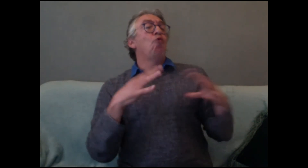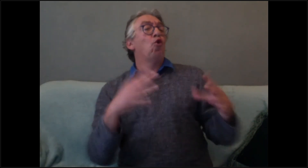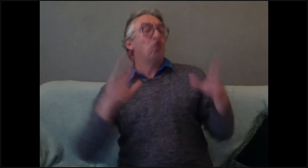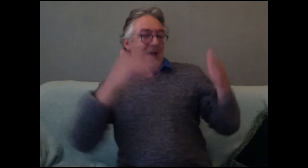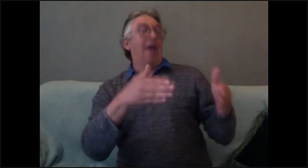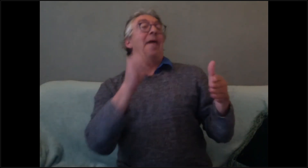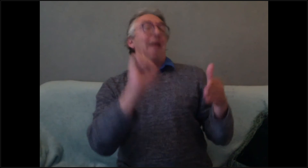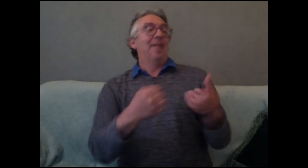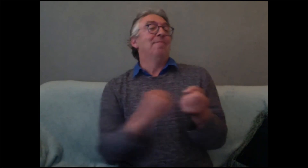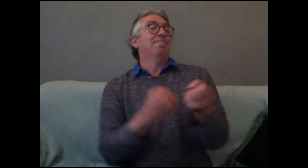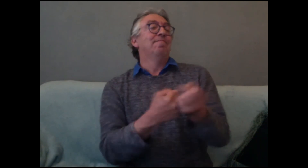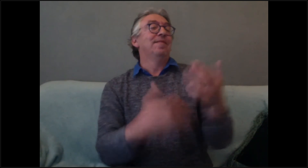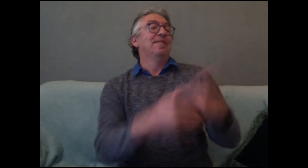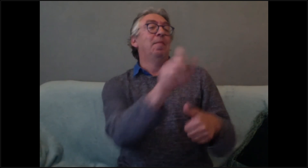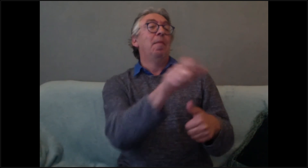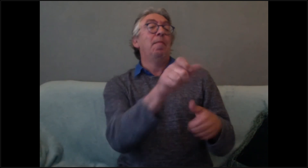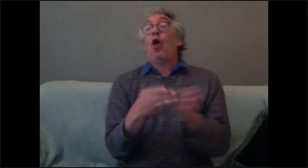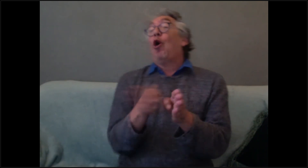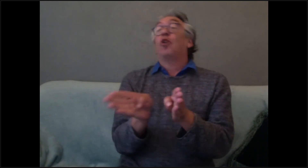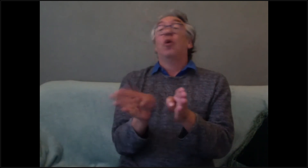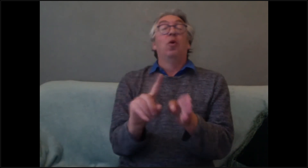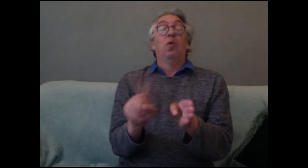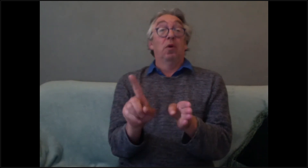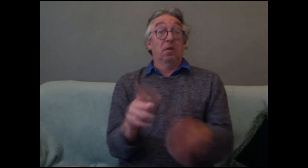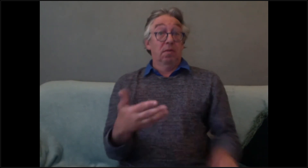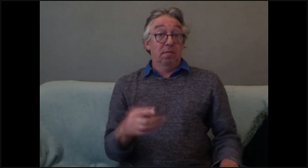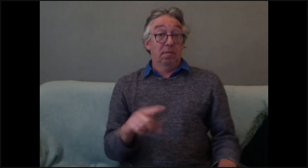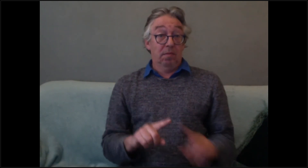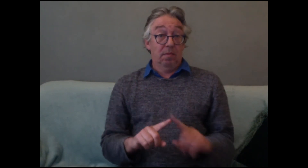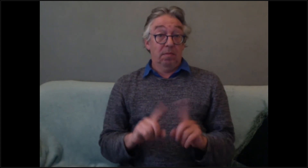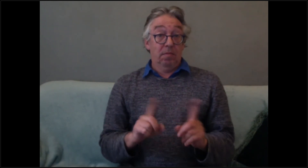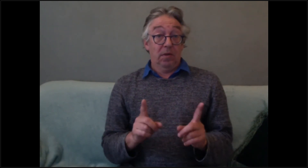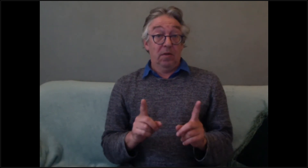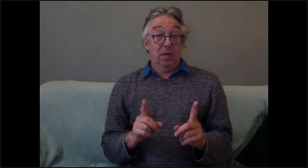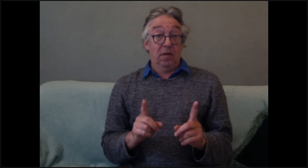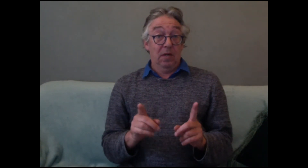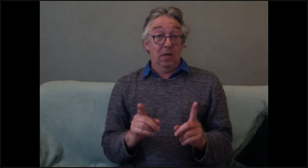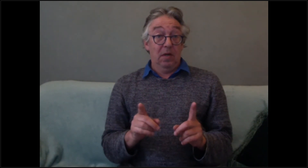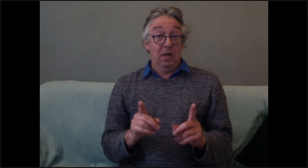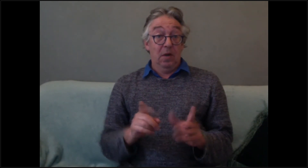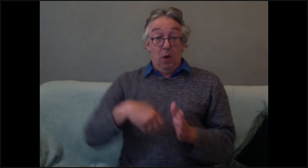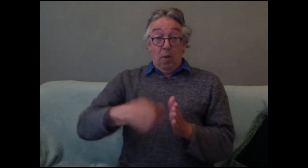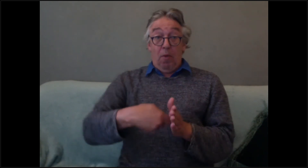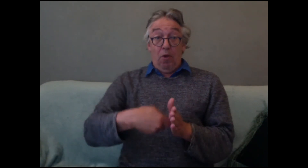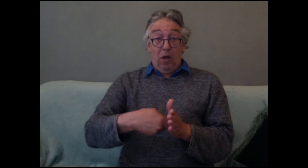but as it's about volunteering, humanitarian volunteering should be